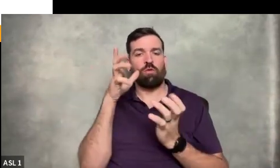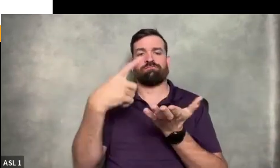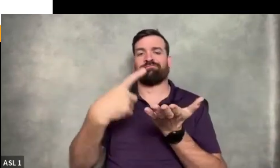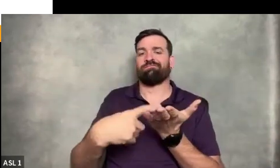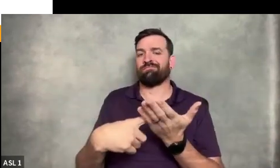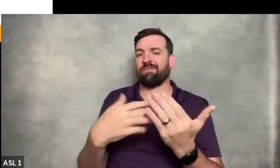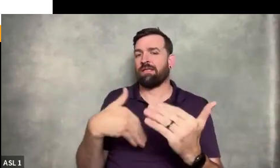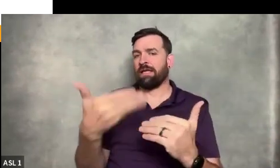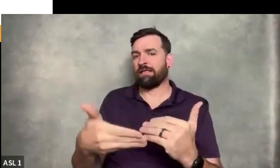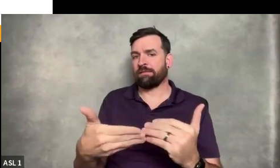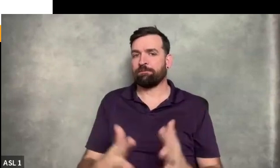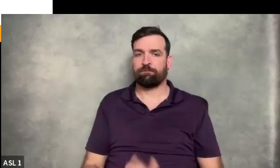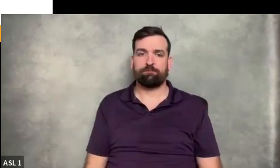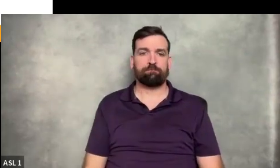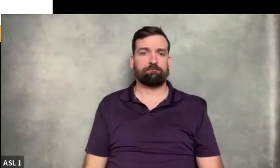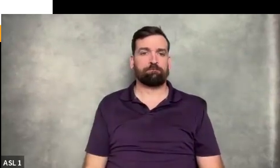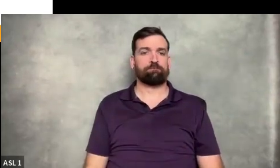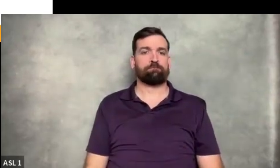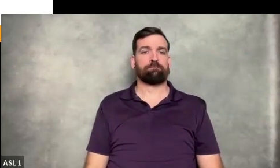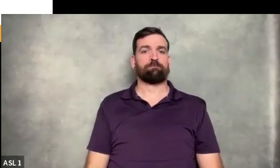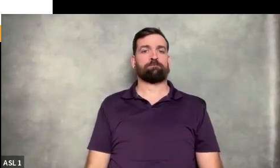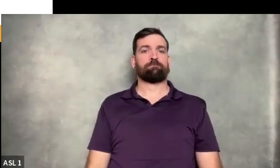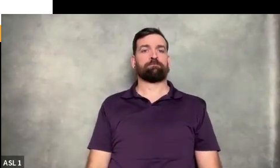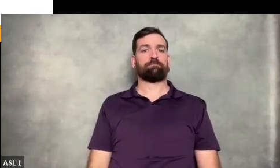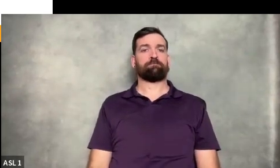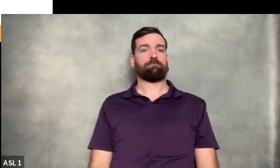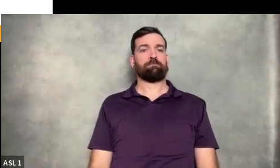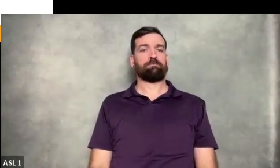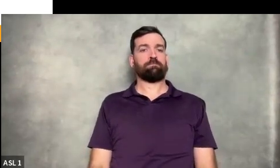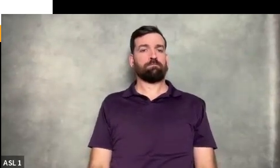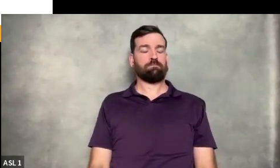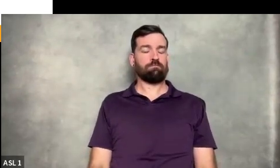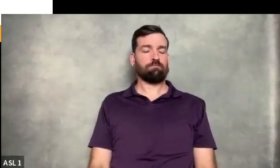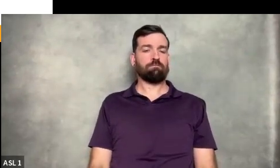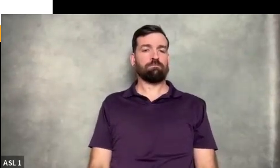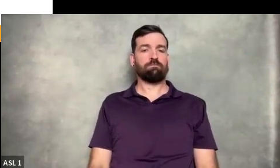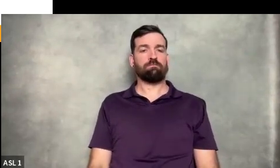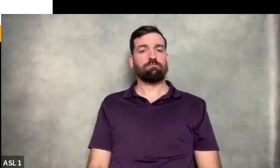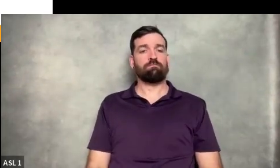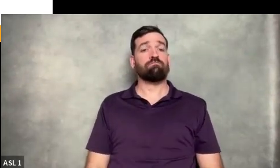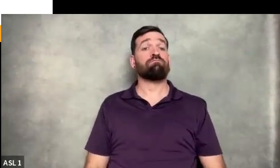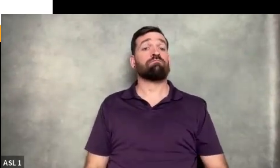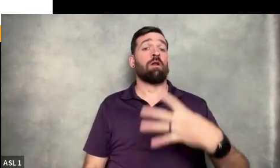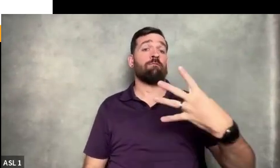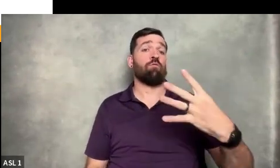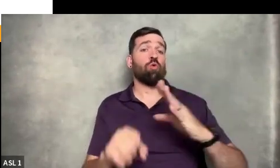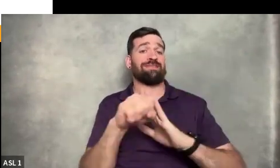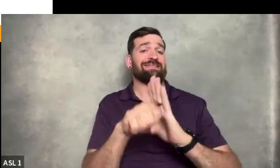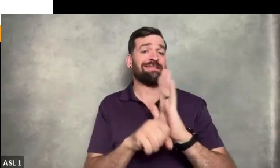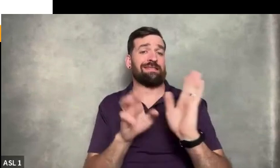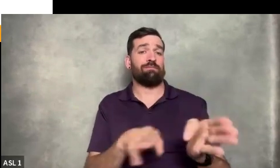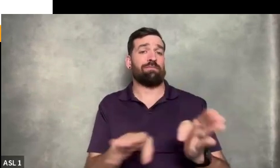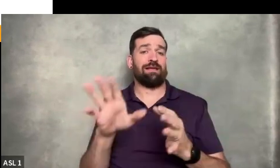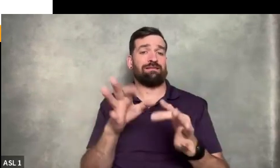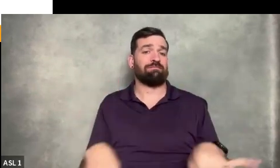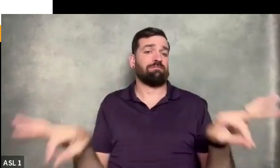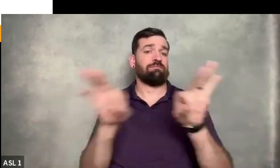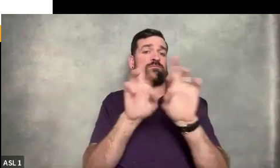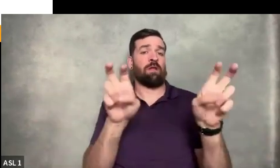Next, there are four state plan key topic areas which we will further explore in the following